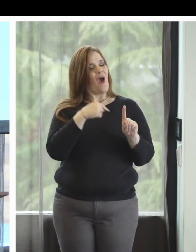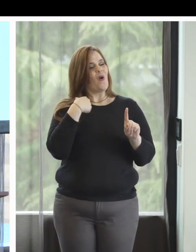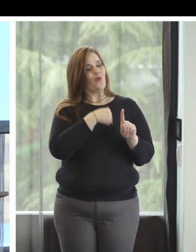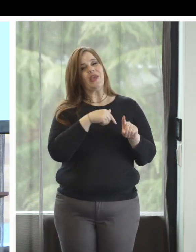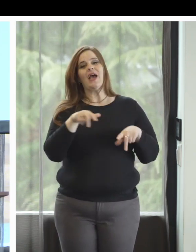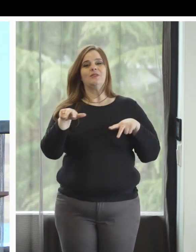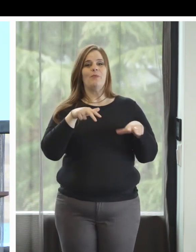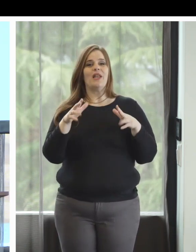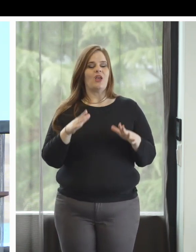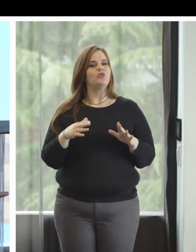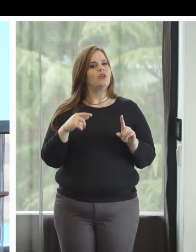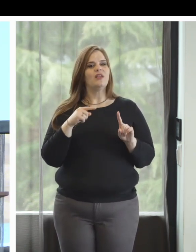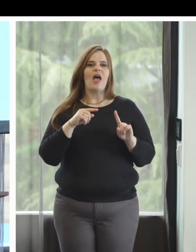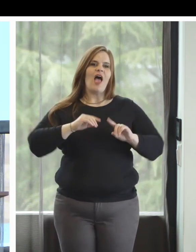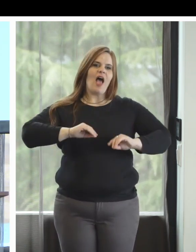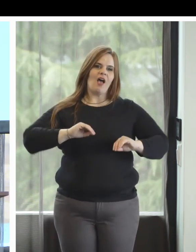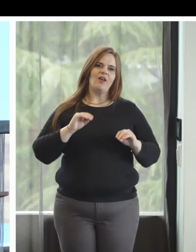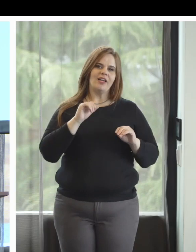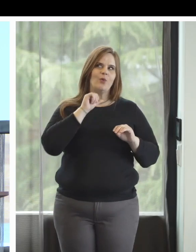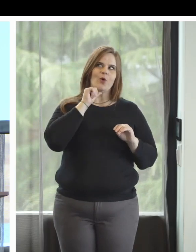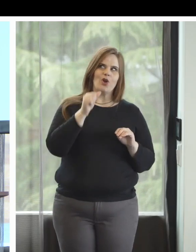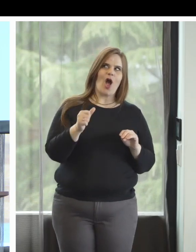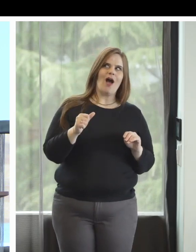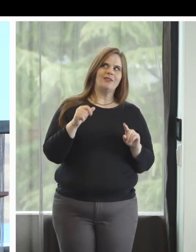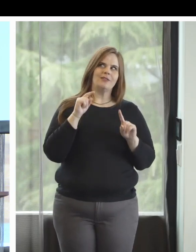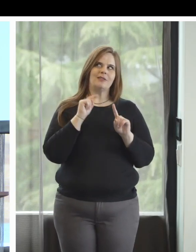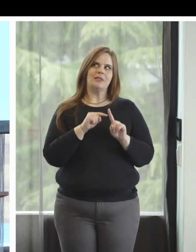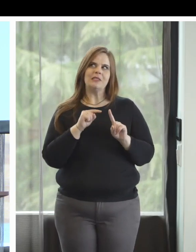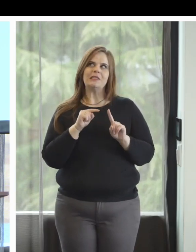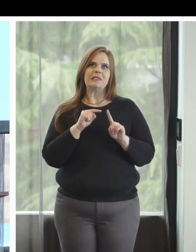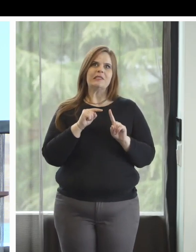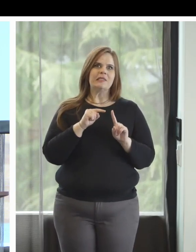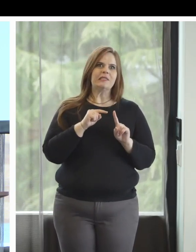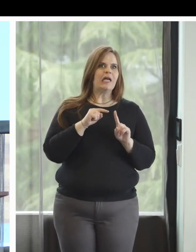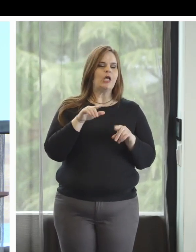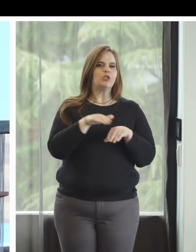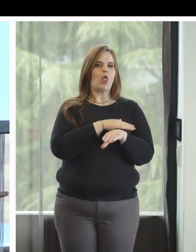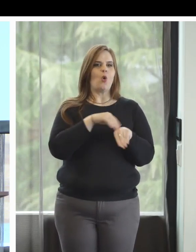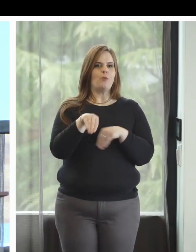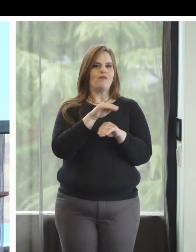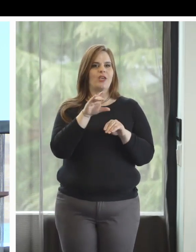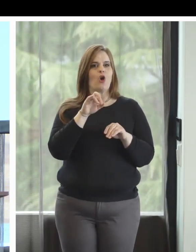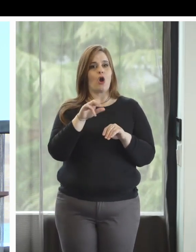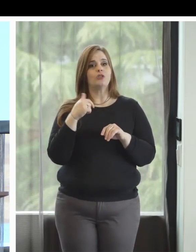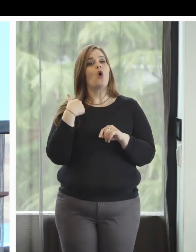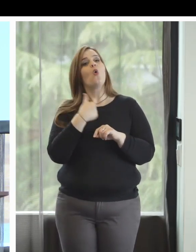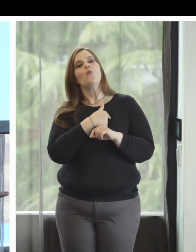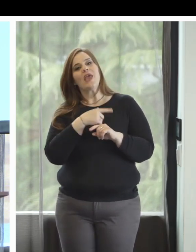heterogeneous needs and those are exactly those data o or